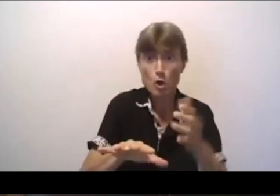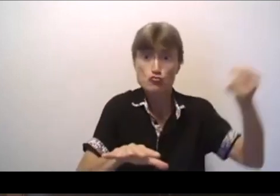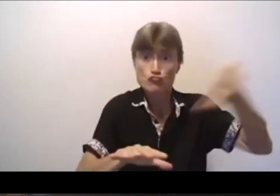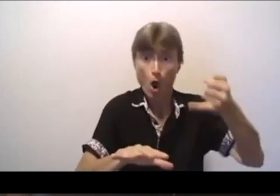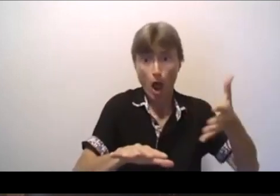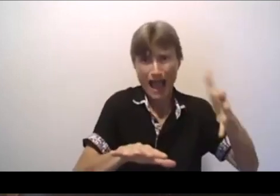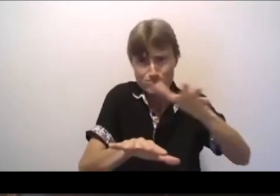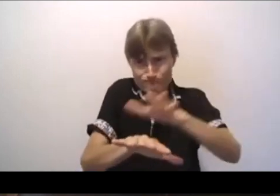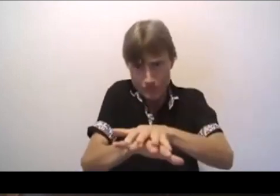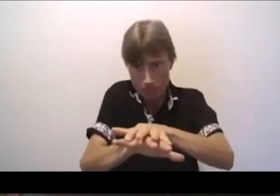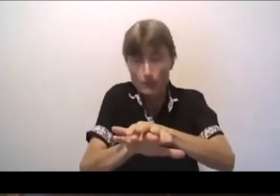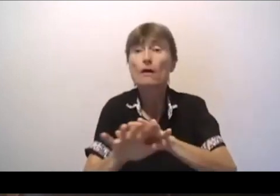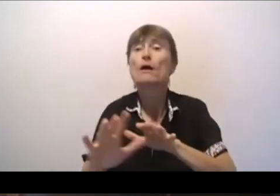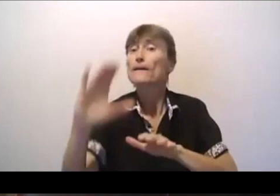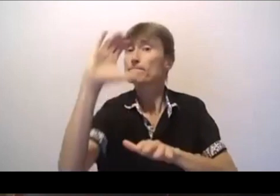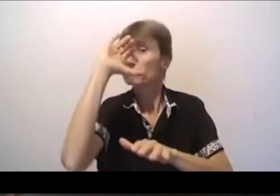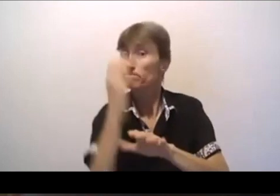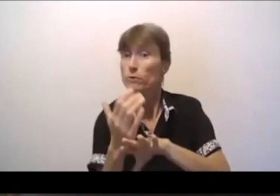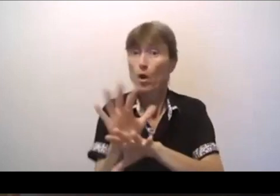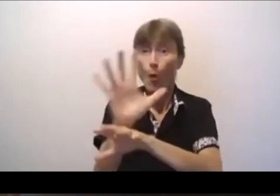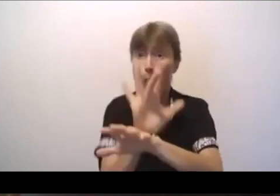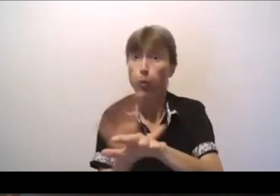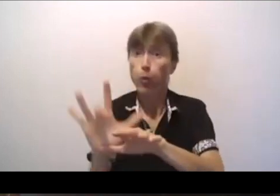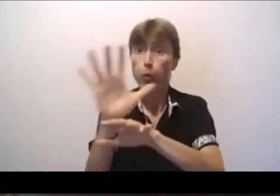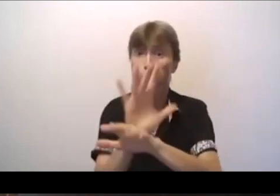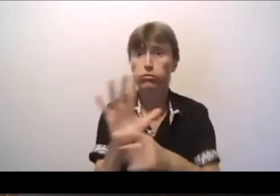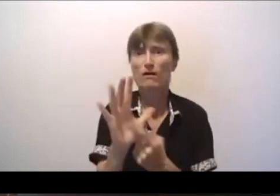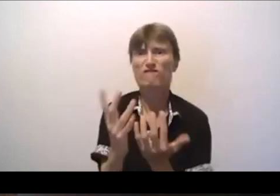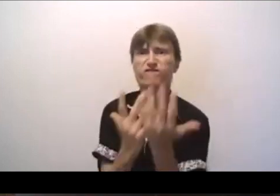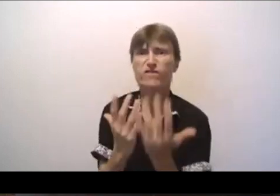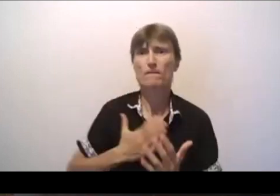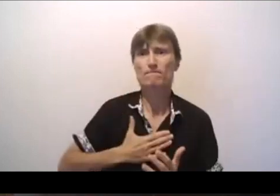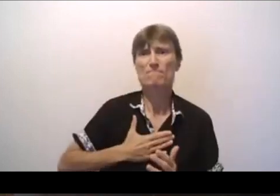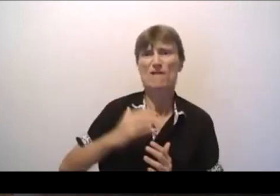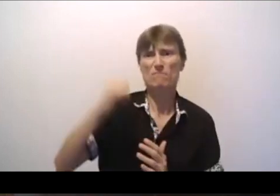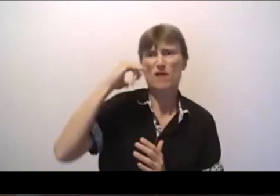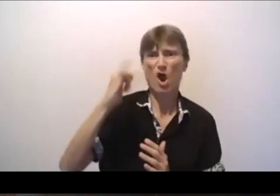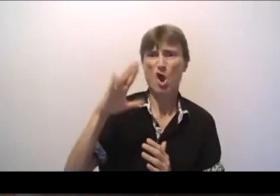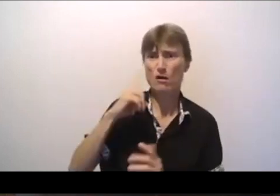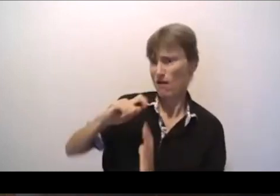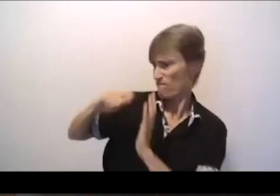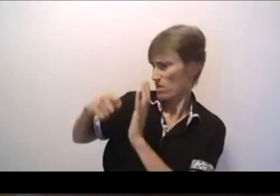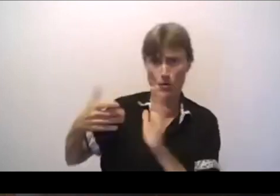and uh shot over my birthday last year so there so far i've made about um